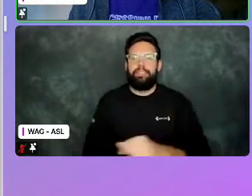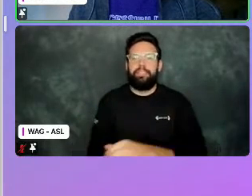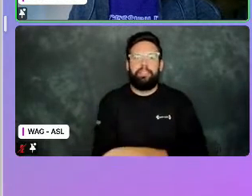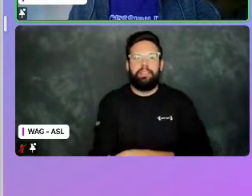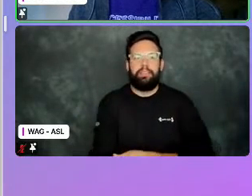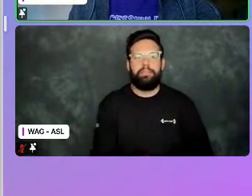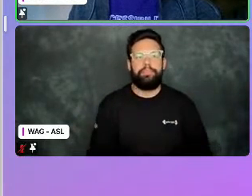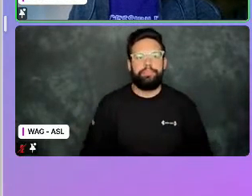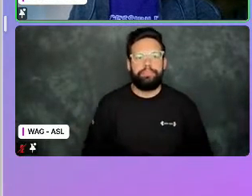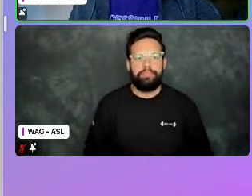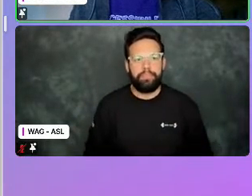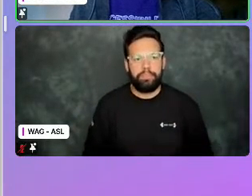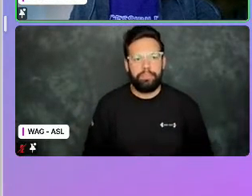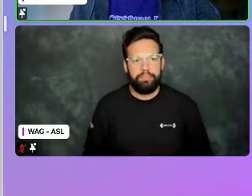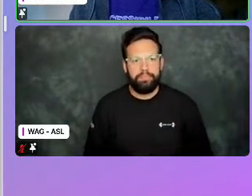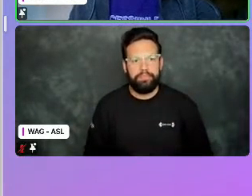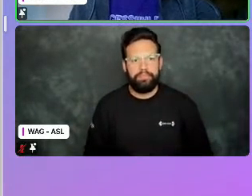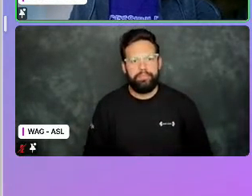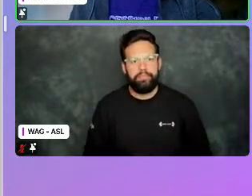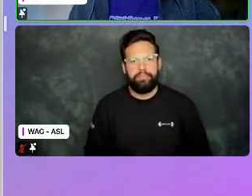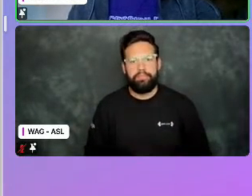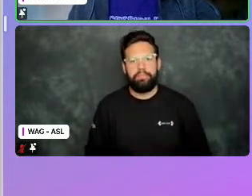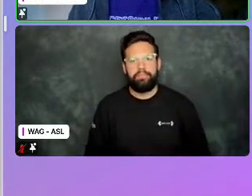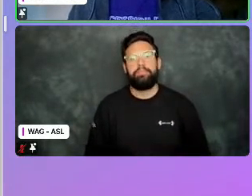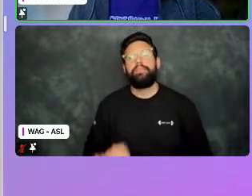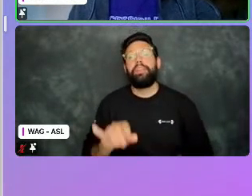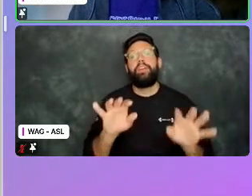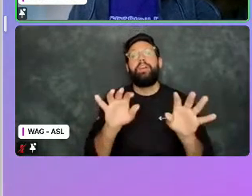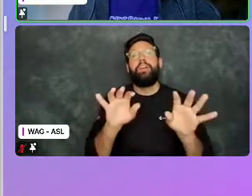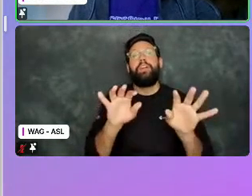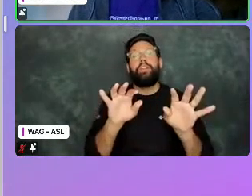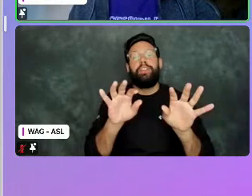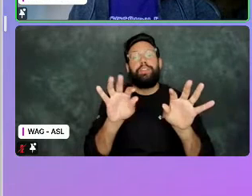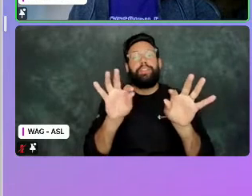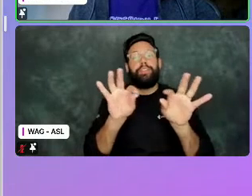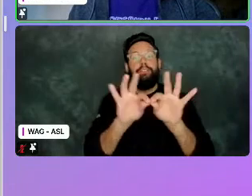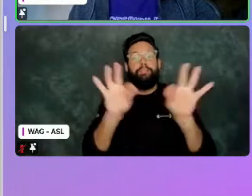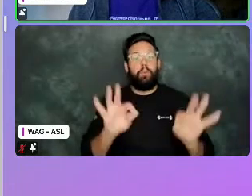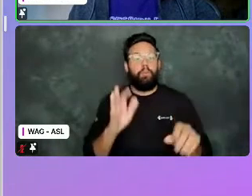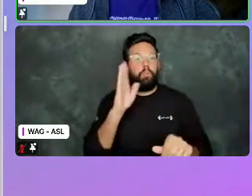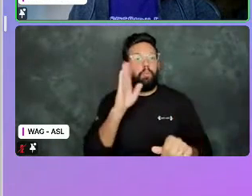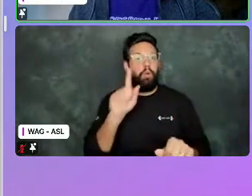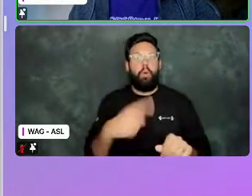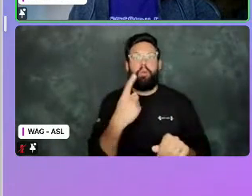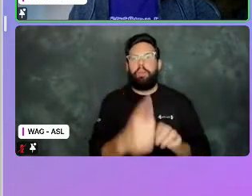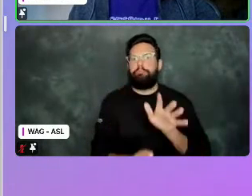like we talked about. The other thing is there are several errors on this form, but the HTML form filled